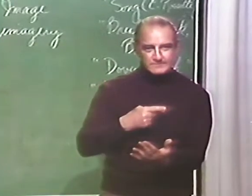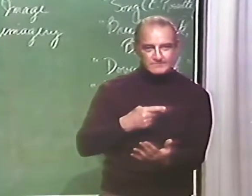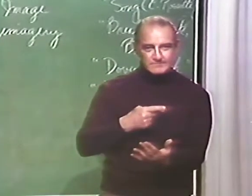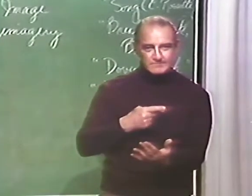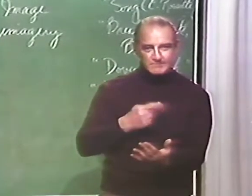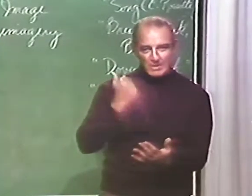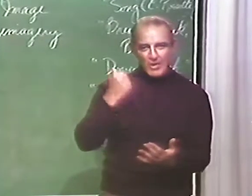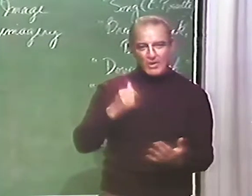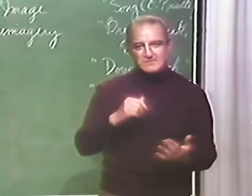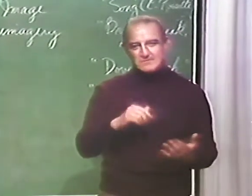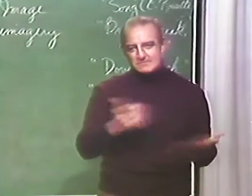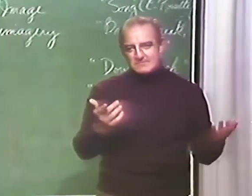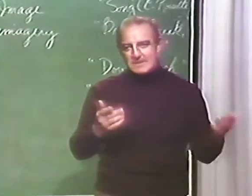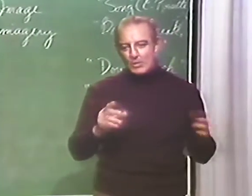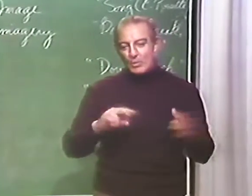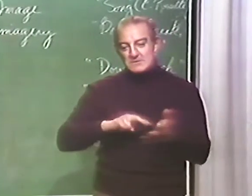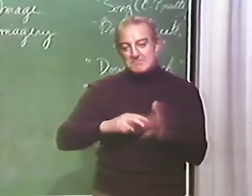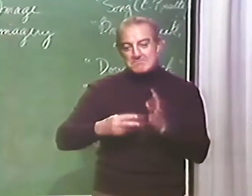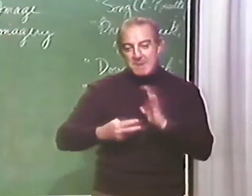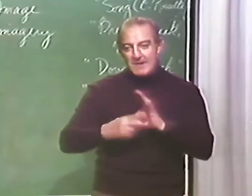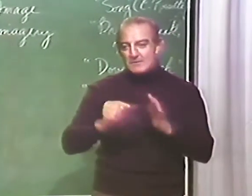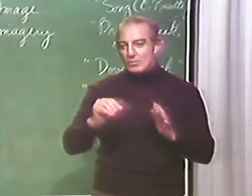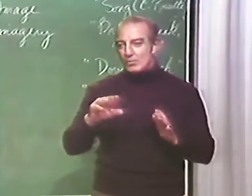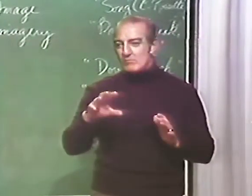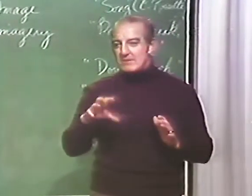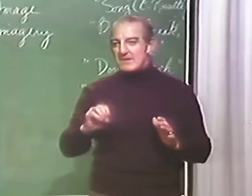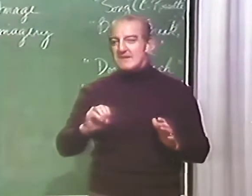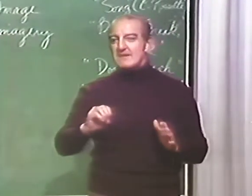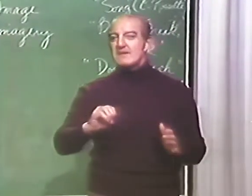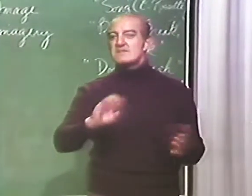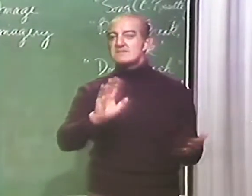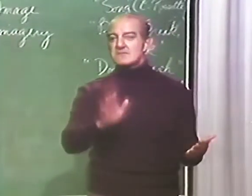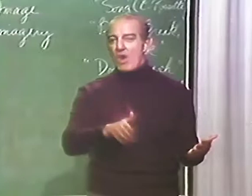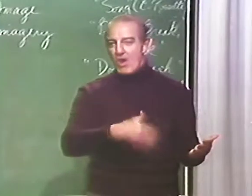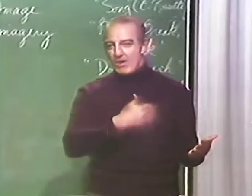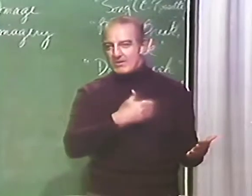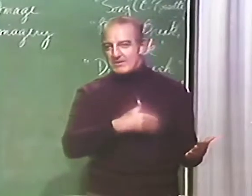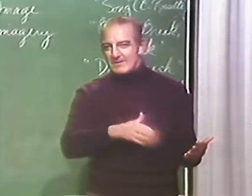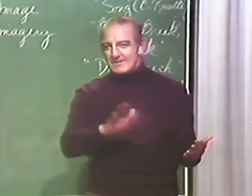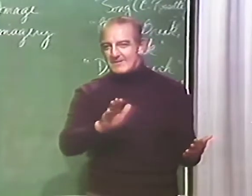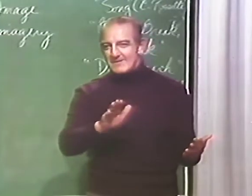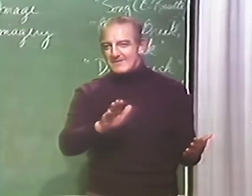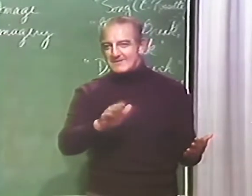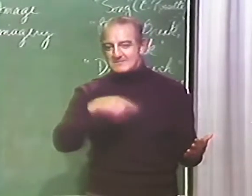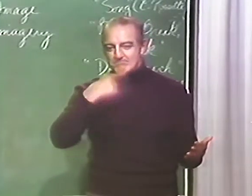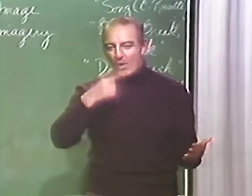BECAUSE IT WAS MEANT TO BE SONG